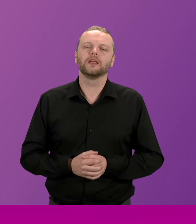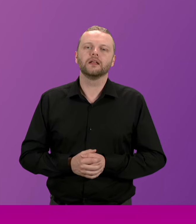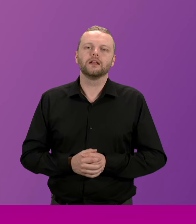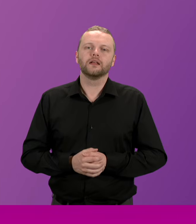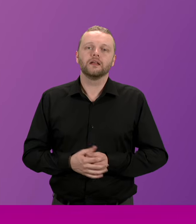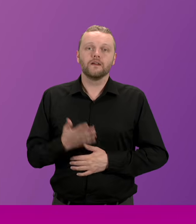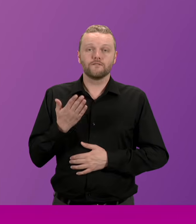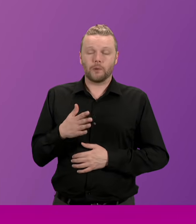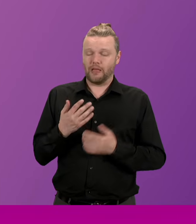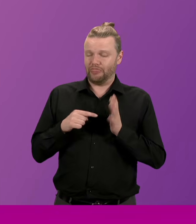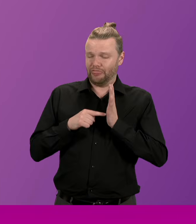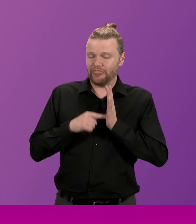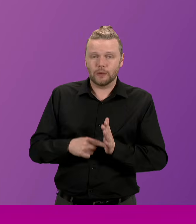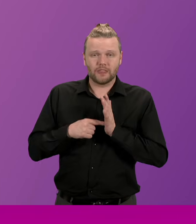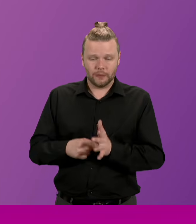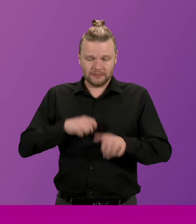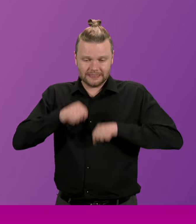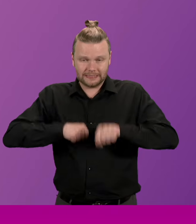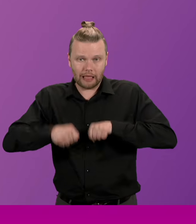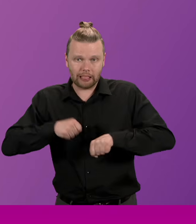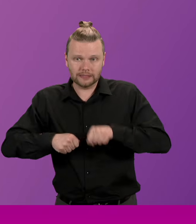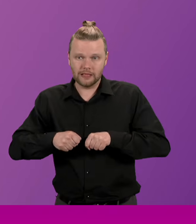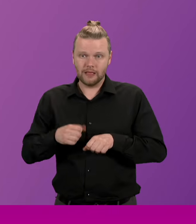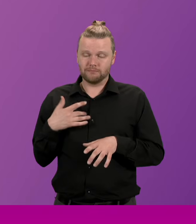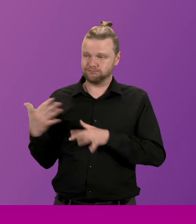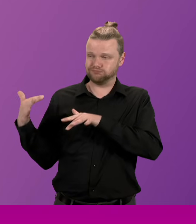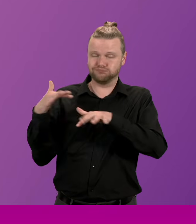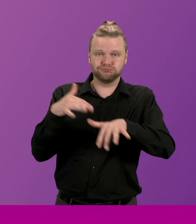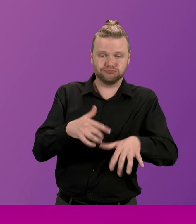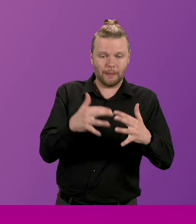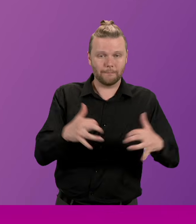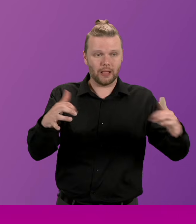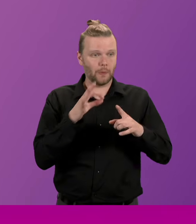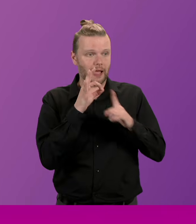Following thousands of cyclists pedalling on the Parliament on Saturday to ask for safer streets,